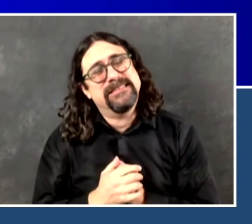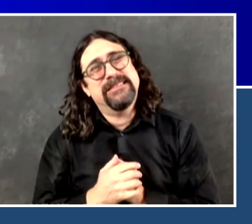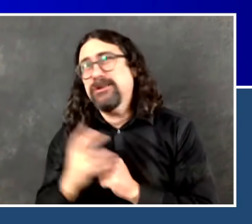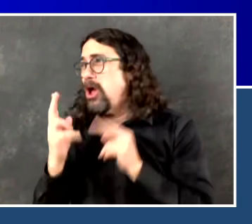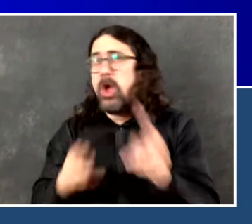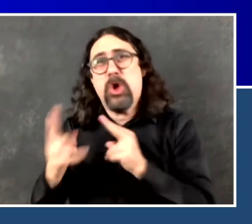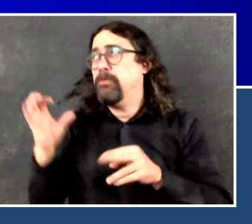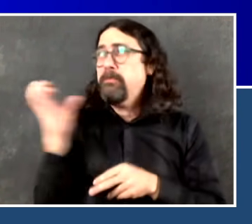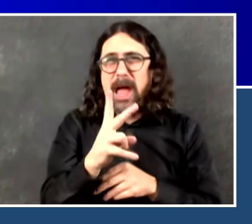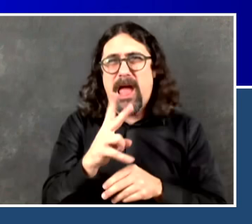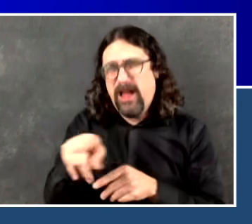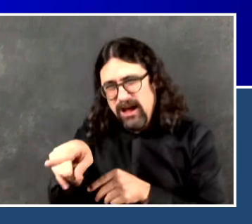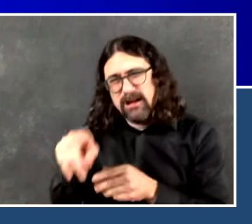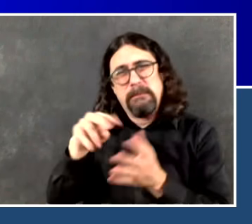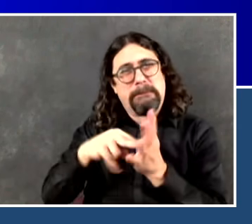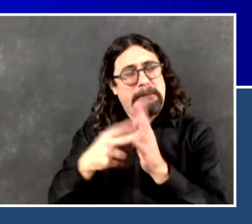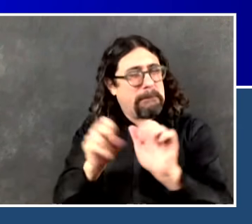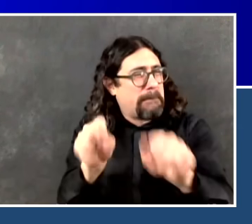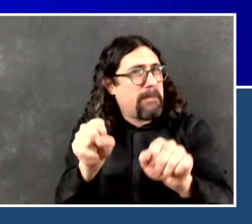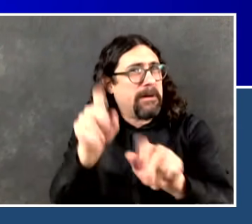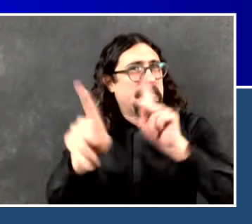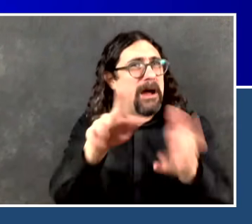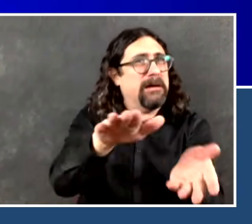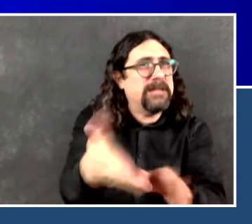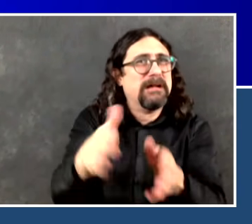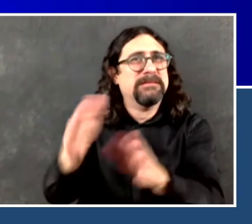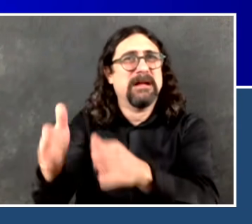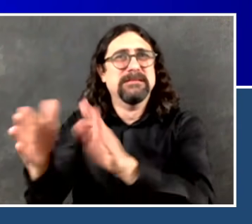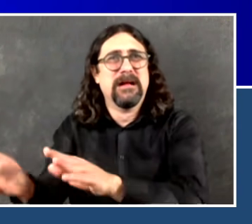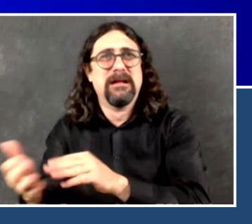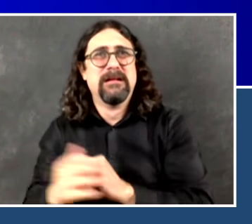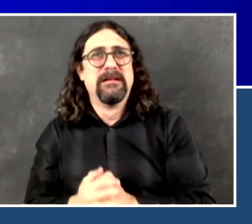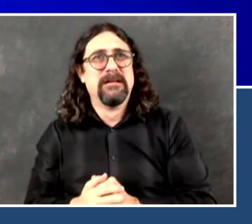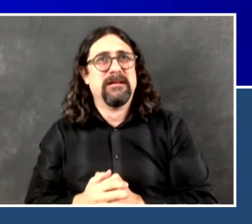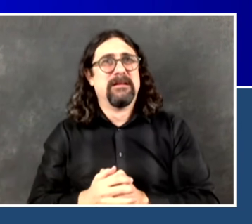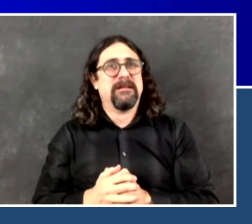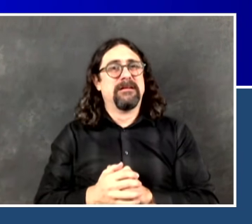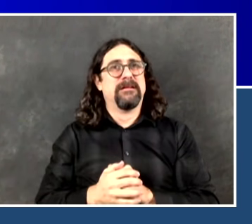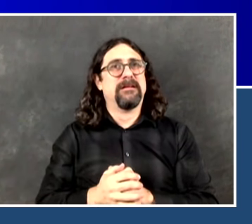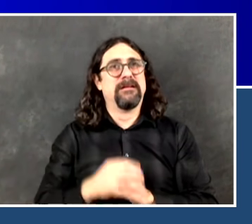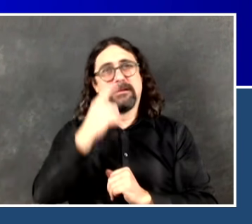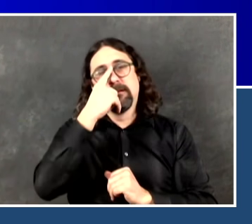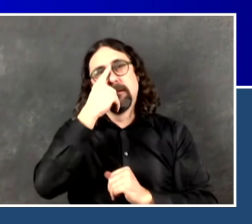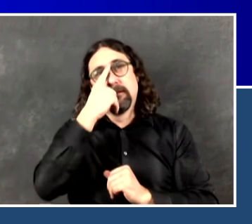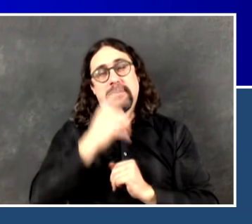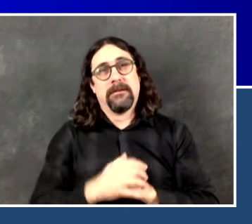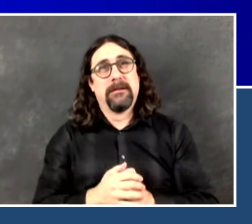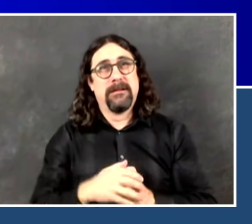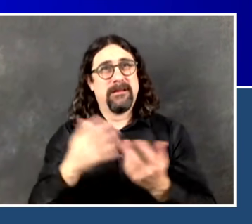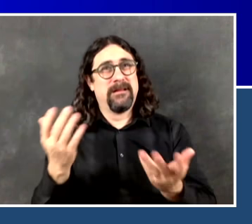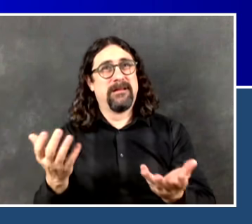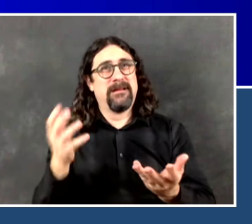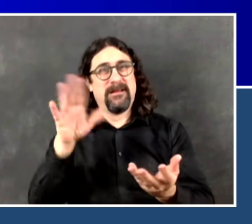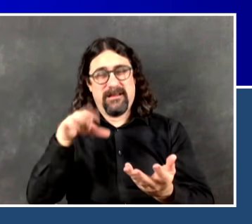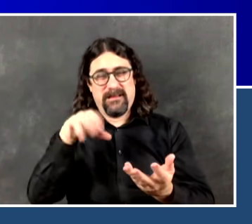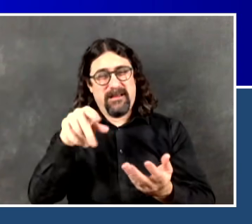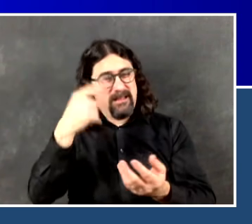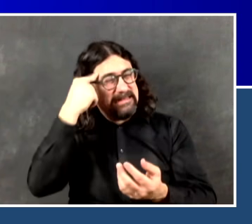TO RUSH A RESTART SOWECA NA HVE AN ECONOMY AGAIN AND ERCOERV. IT OUCLD ALL BACKFIRE BECAUSE